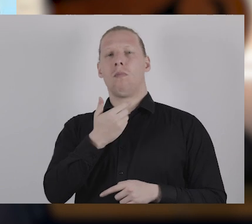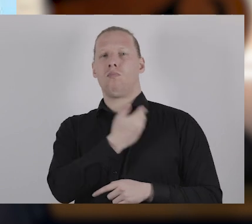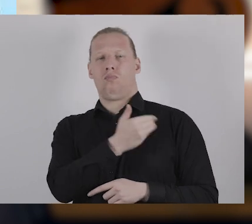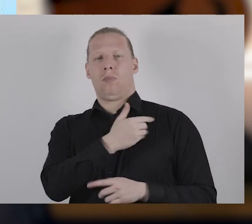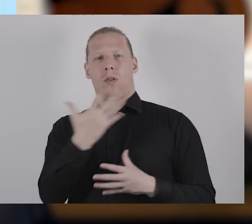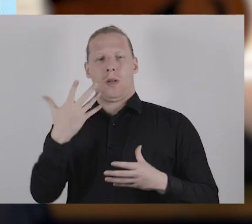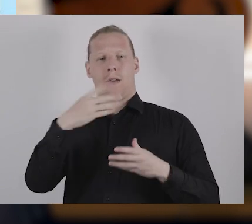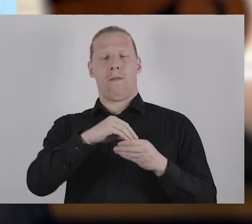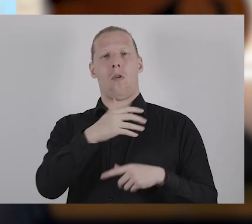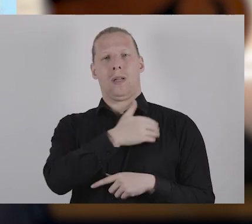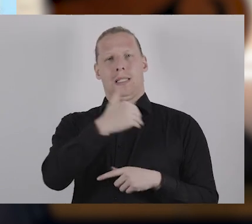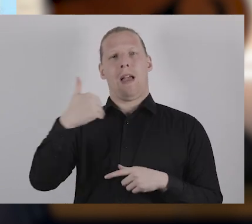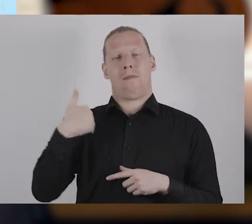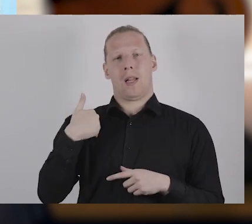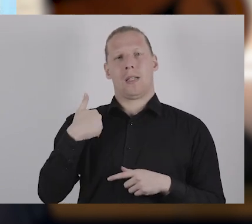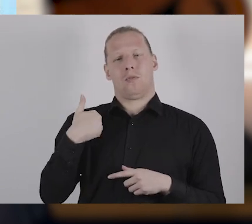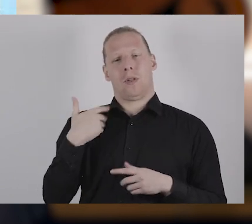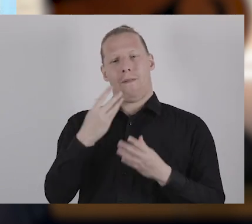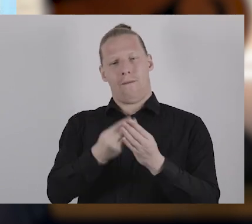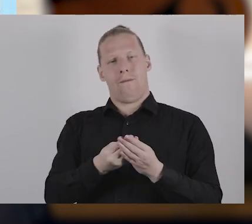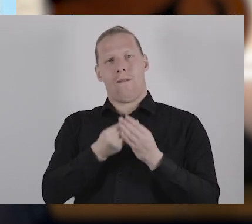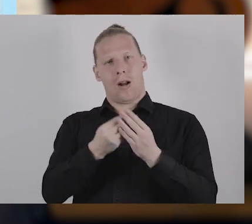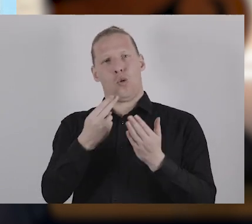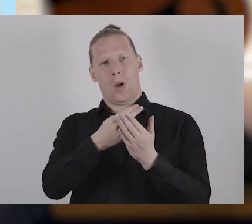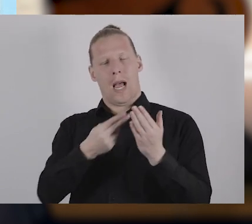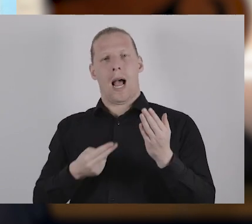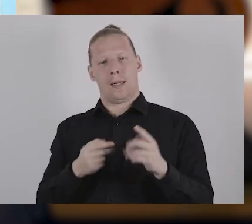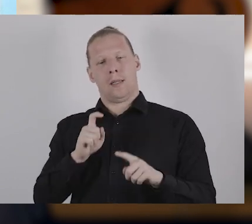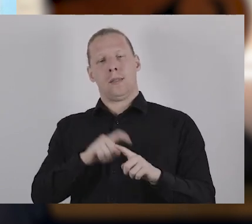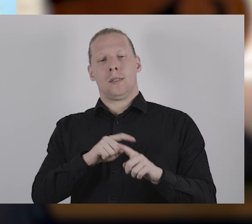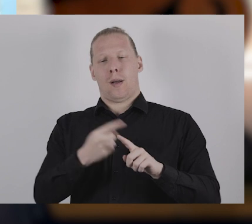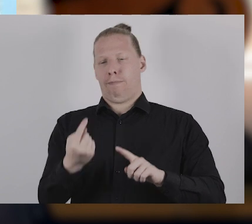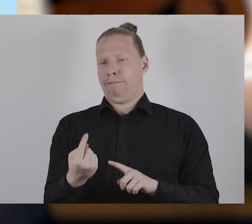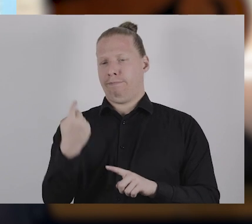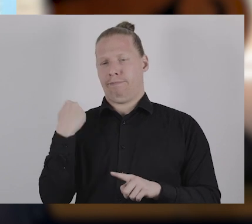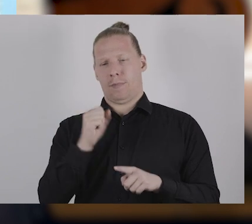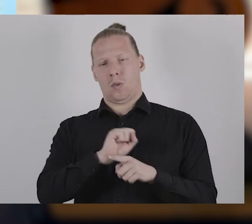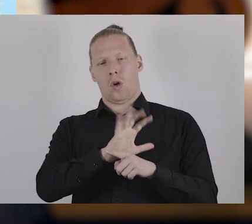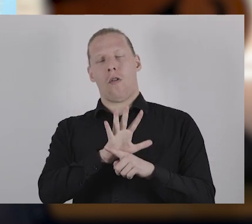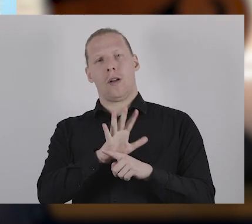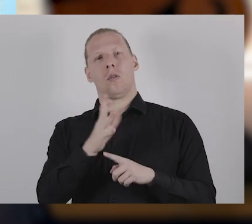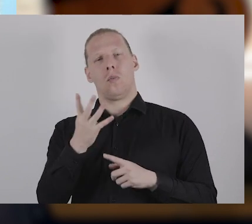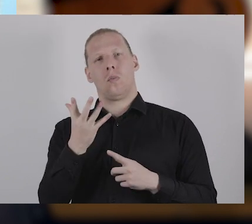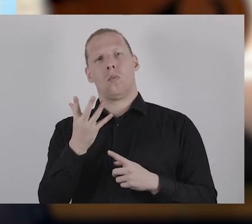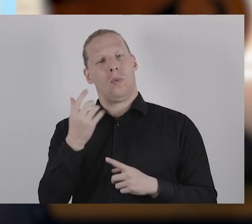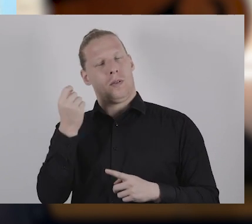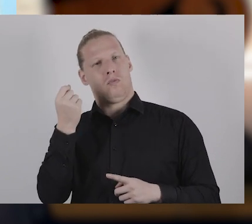I am proud to be part of a government which values the arts. Early on in the pandemic, we recognised that there was an urgent need to protect